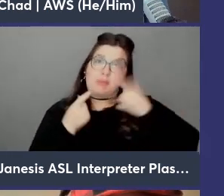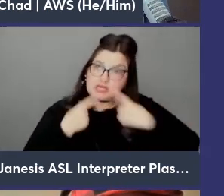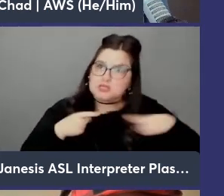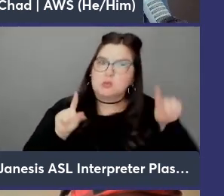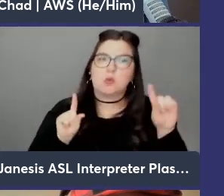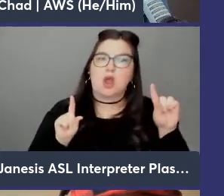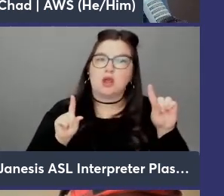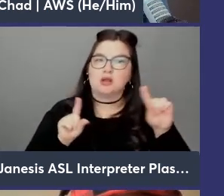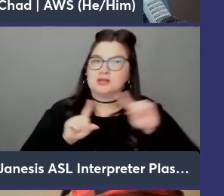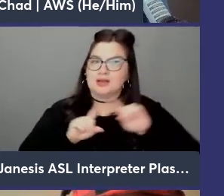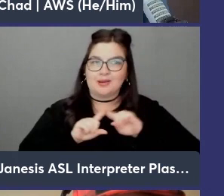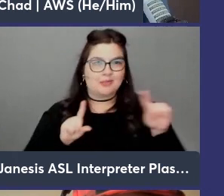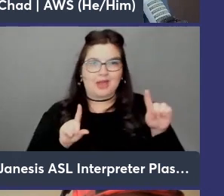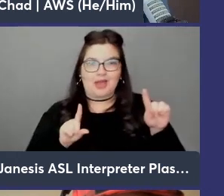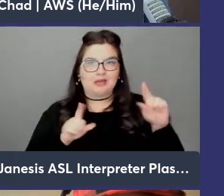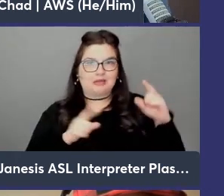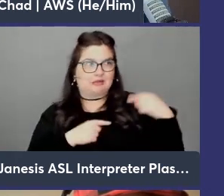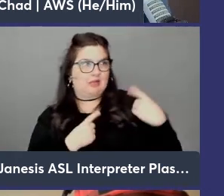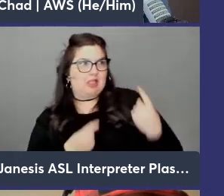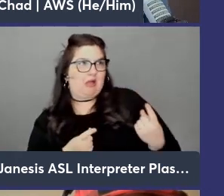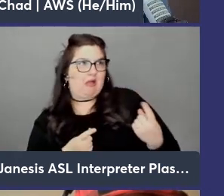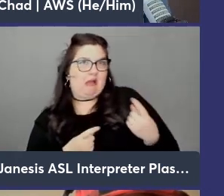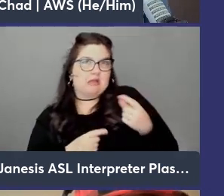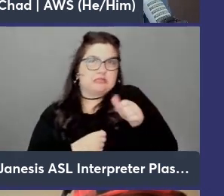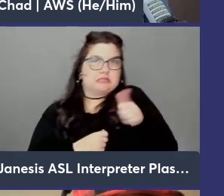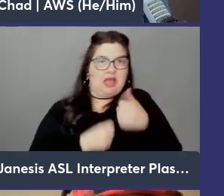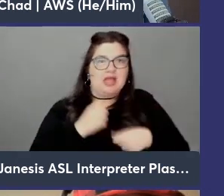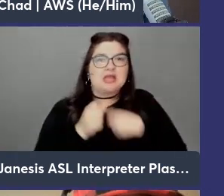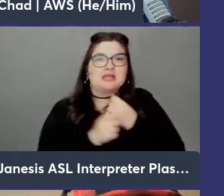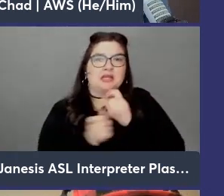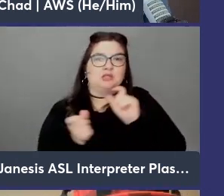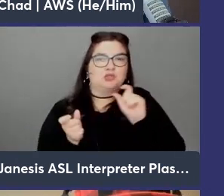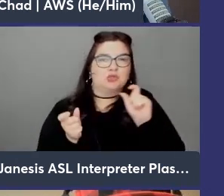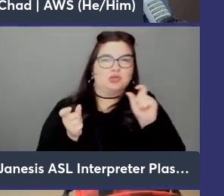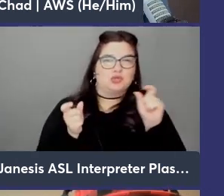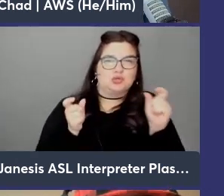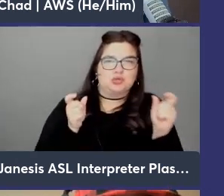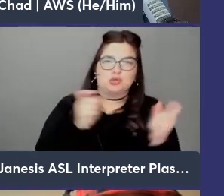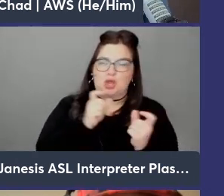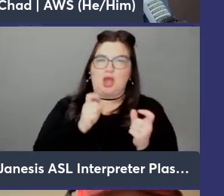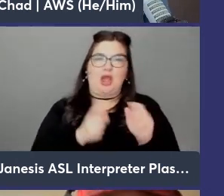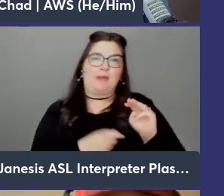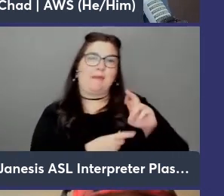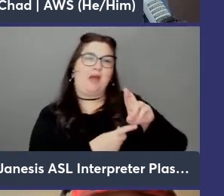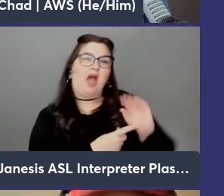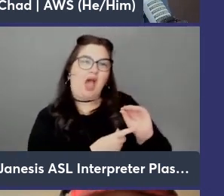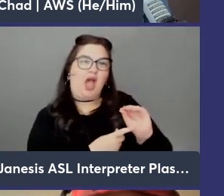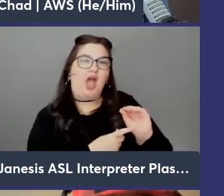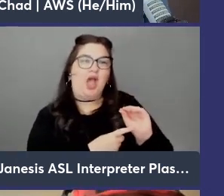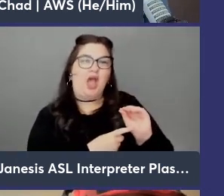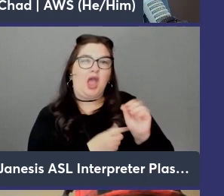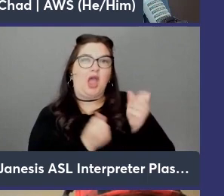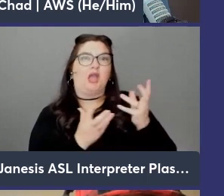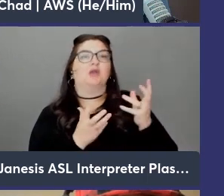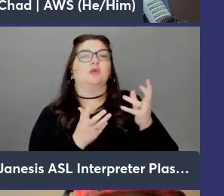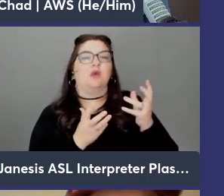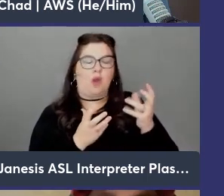But in the last 10 years we've seen the change, and the movement to microservices, and specifically to many, many managed services,